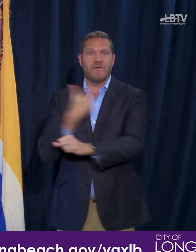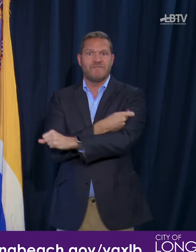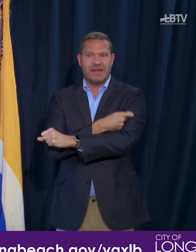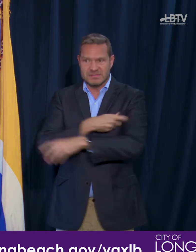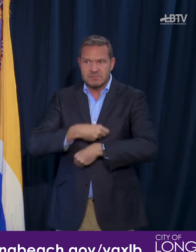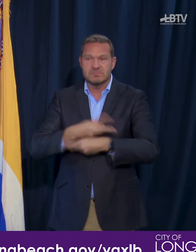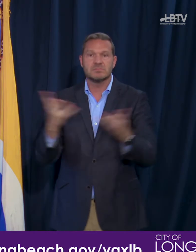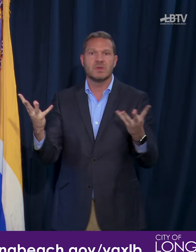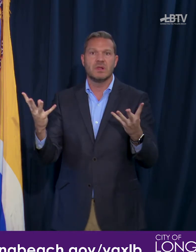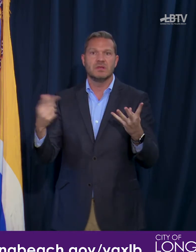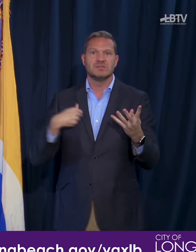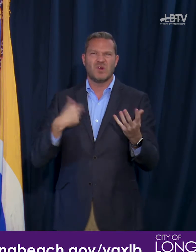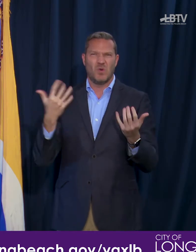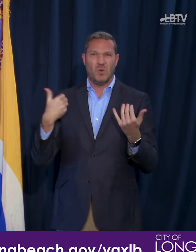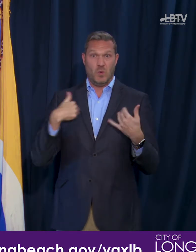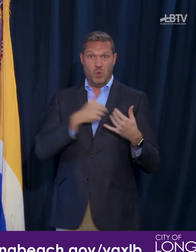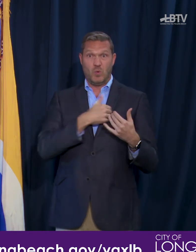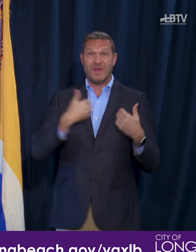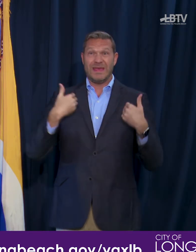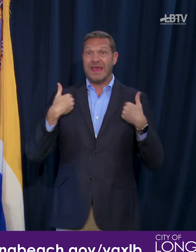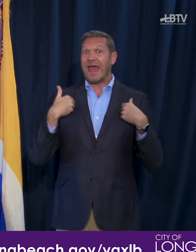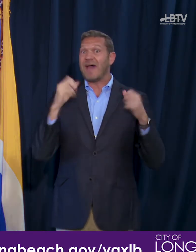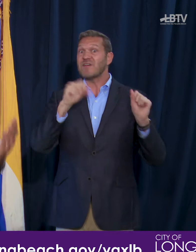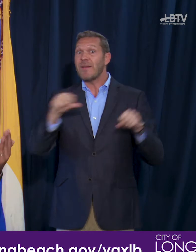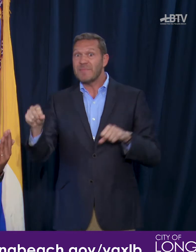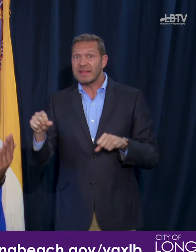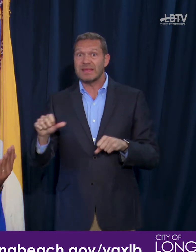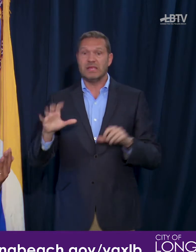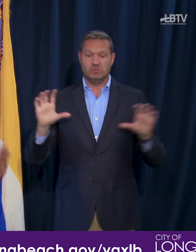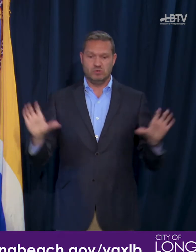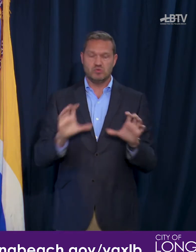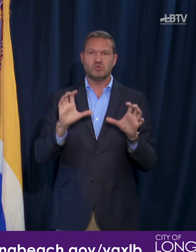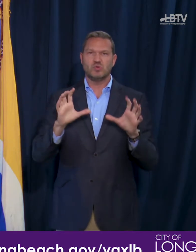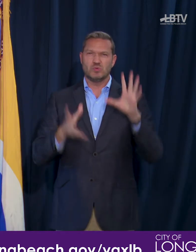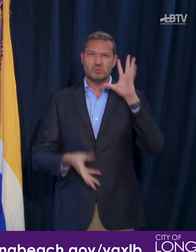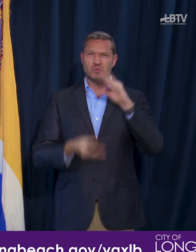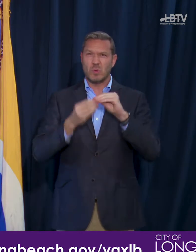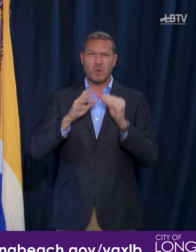So we have the capacity to be doing 5, 6 times what we're doing right now and as soon as